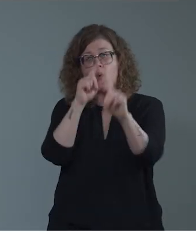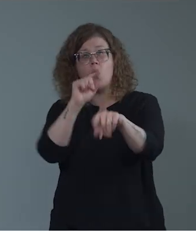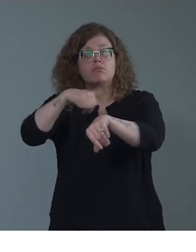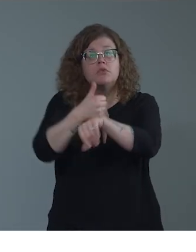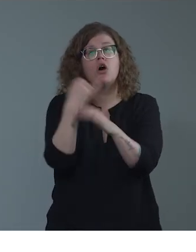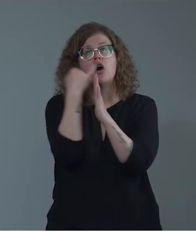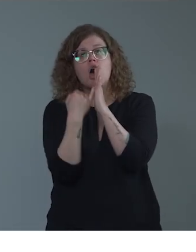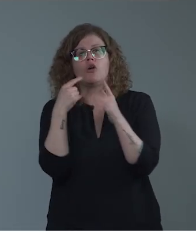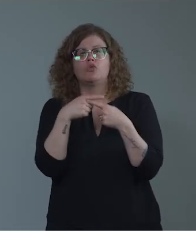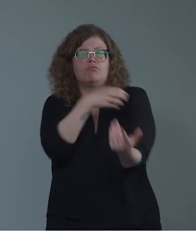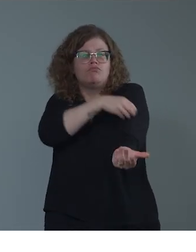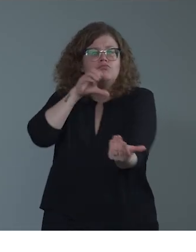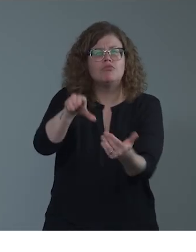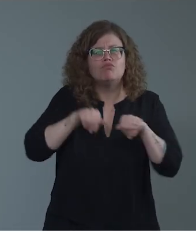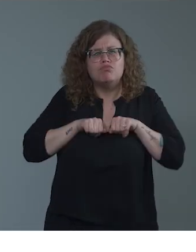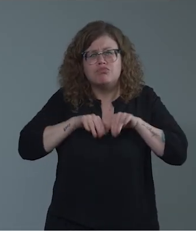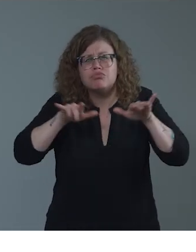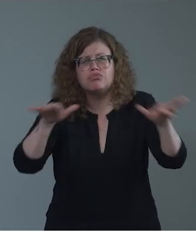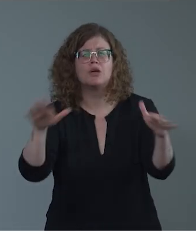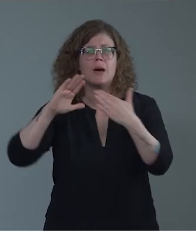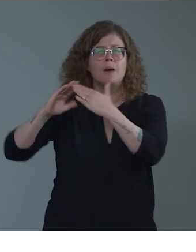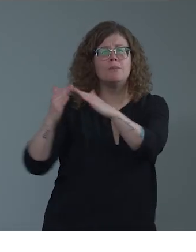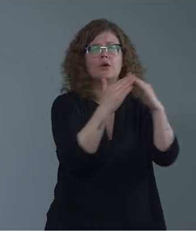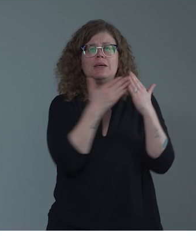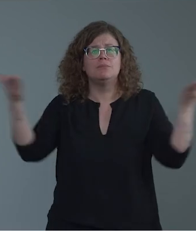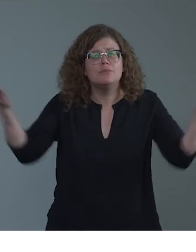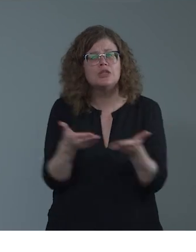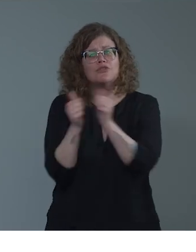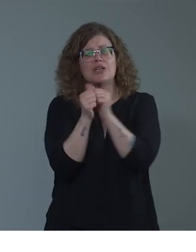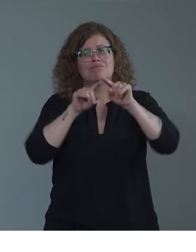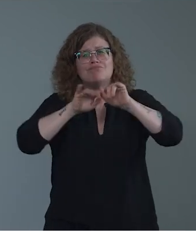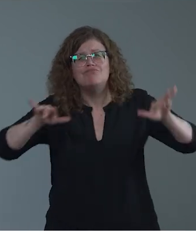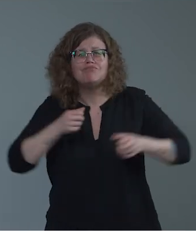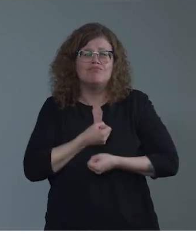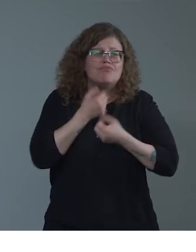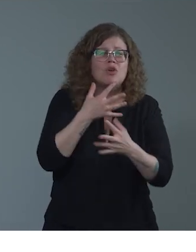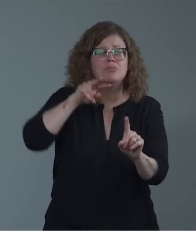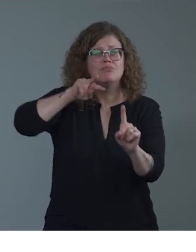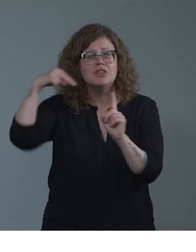We support artists in the development of their skills and the expression of their creativity. Calgary Arts Development